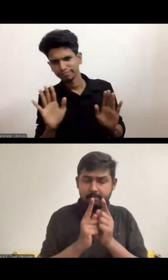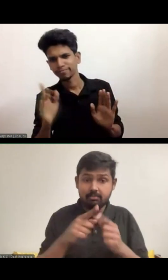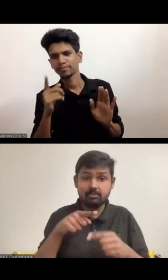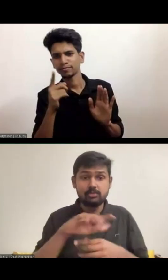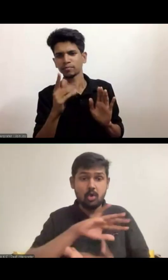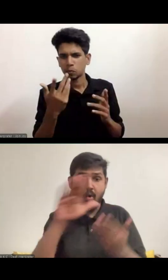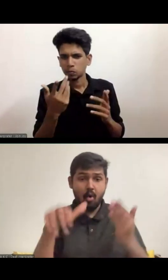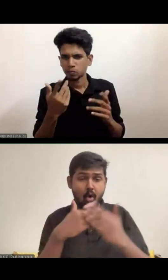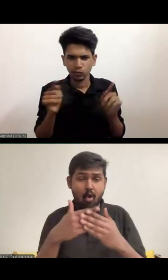Thank you.